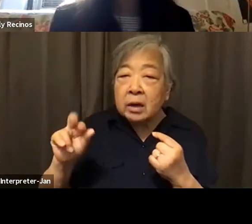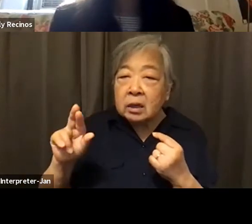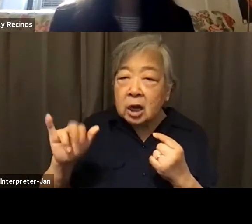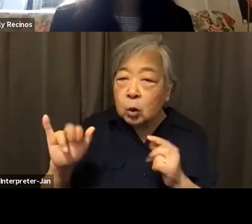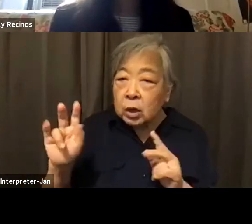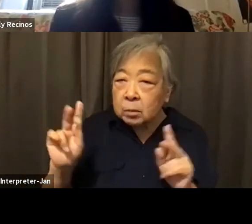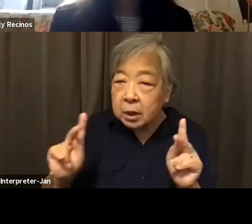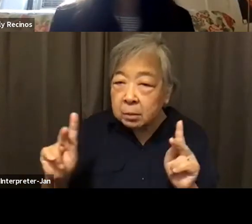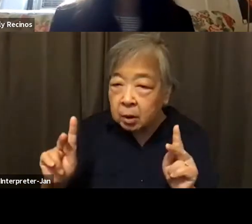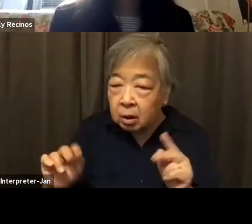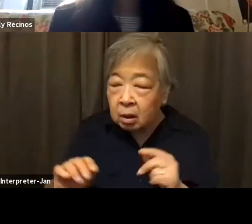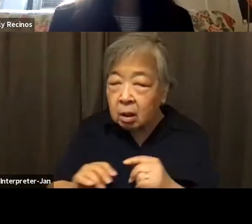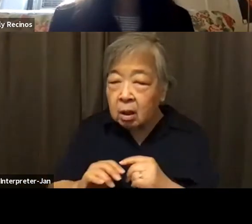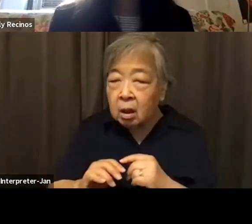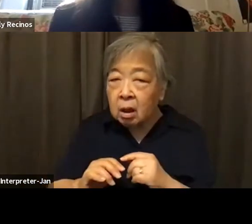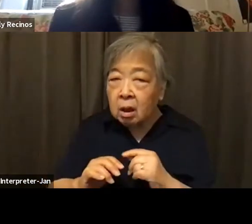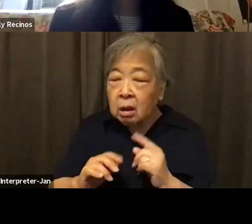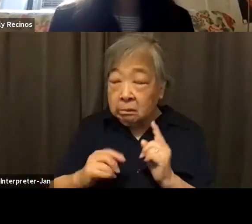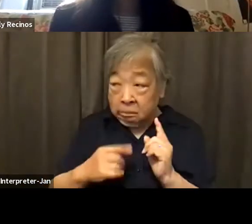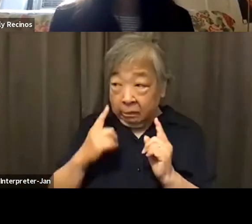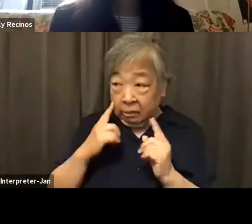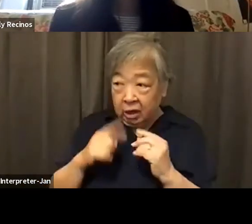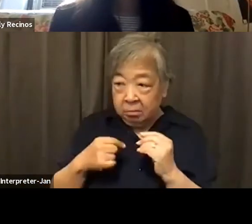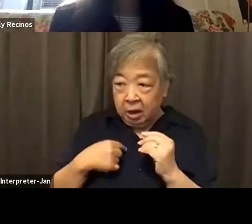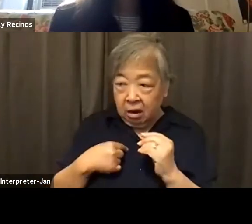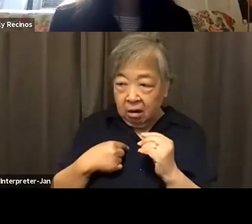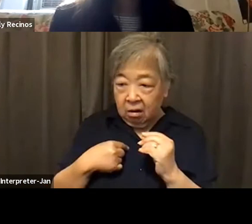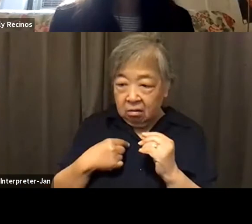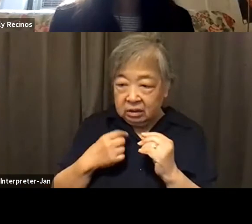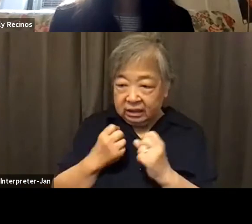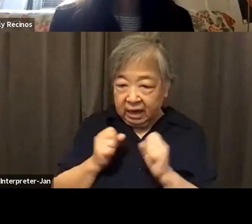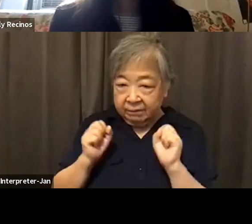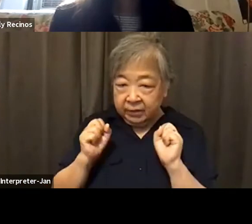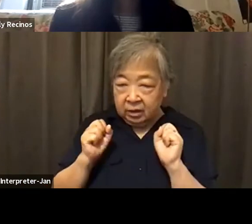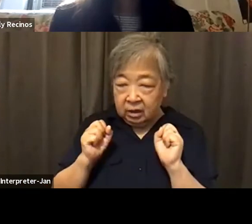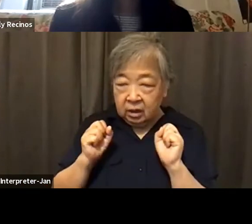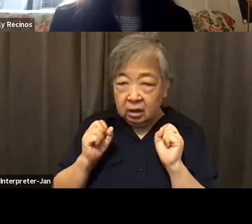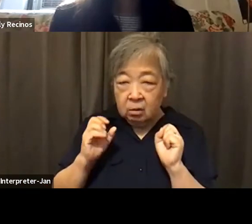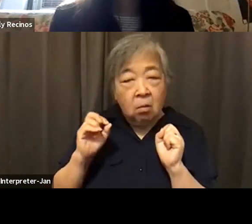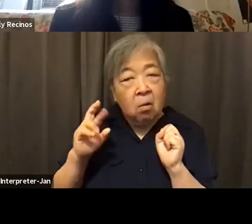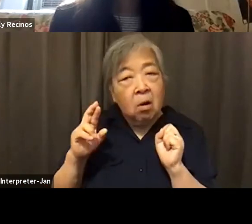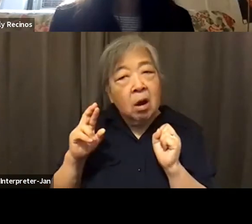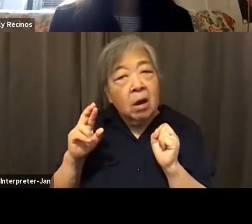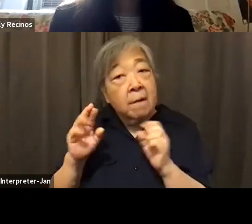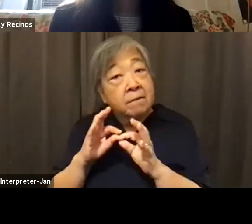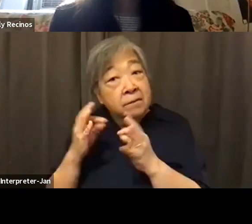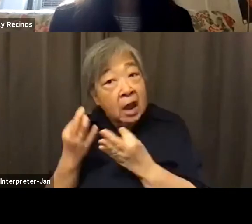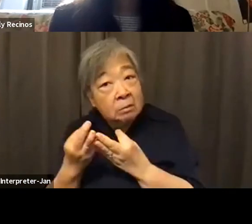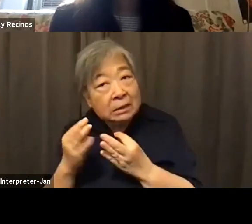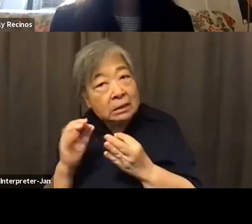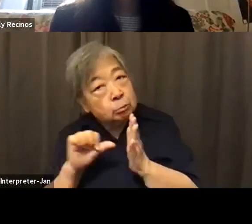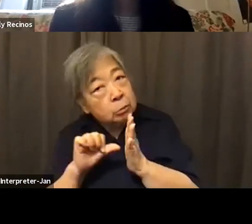thinking about issues of safety in different ways, or are families emphasizing safety with,